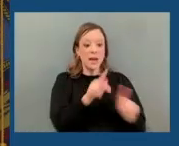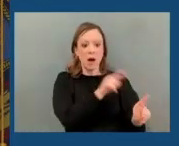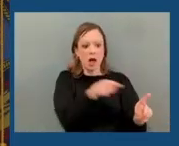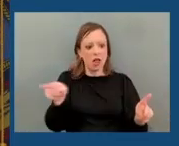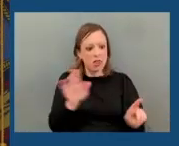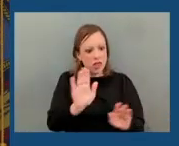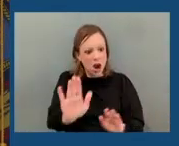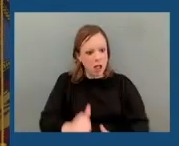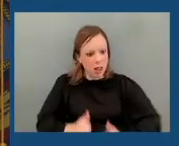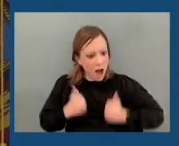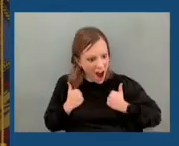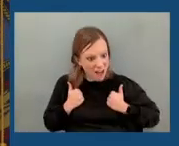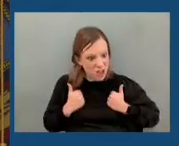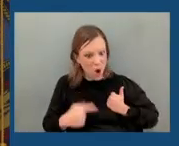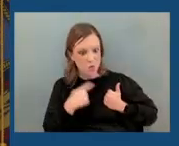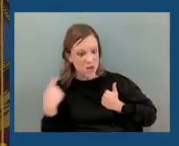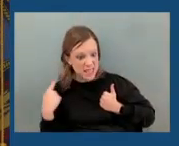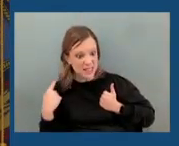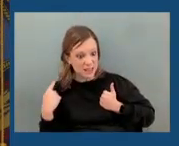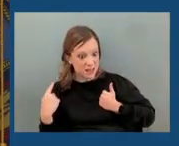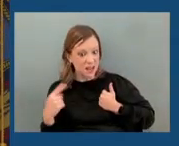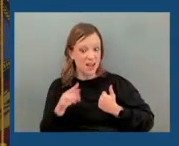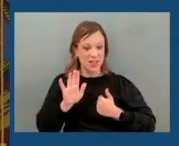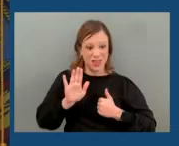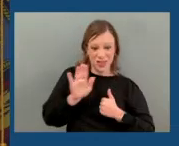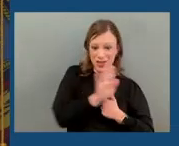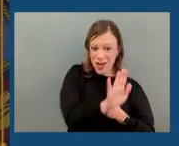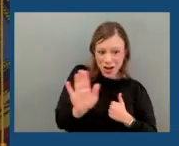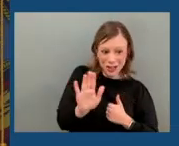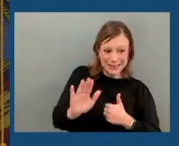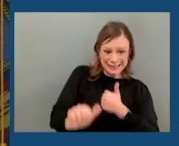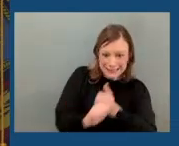That sense of security that every single New Yorker is entitled to is on the line